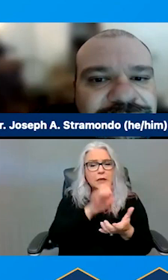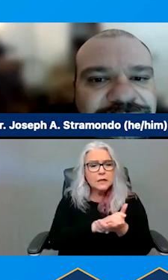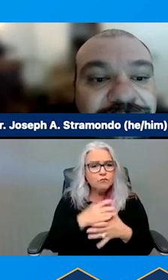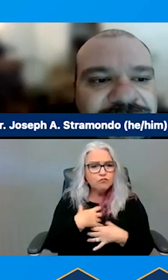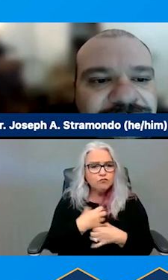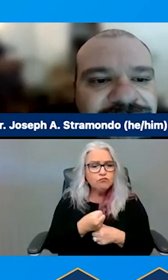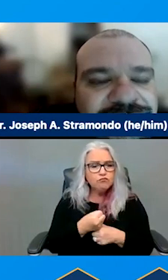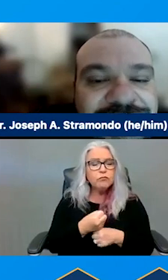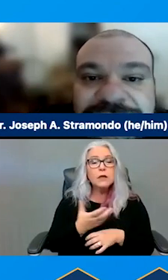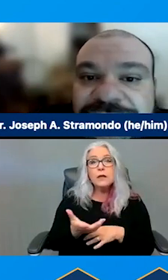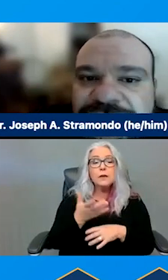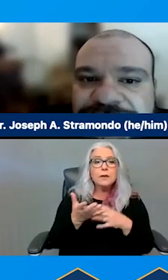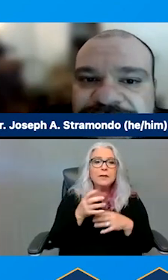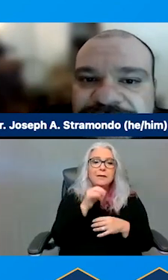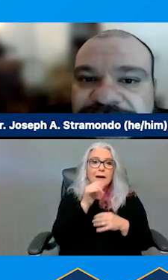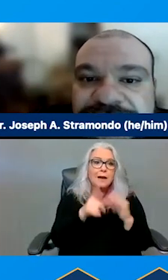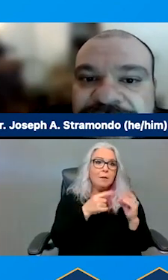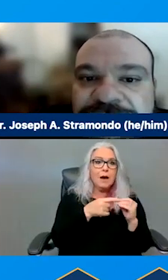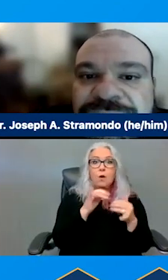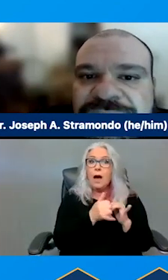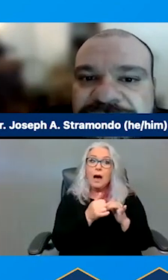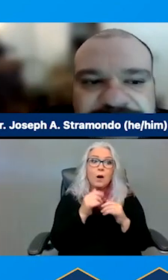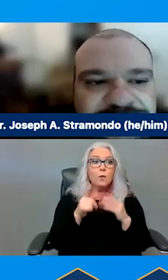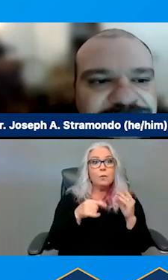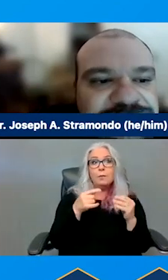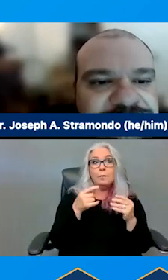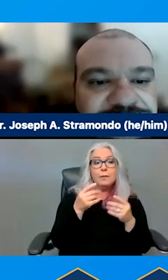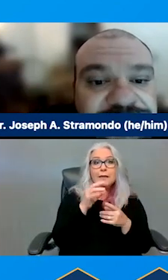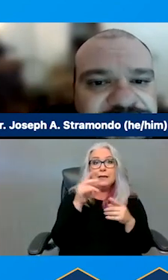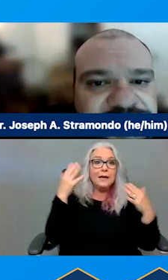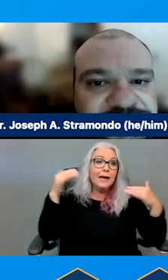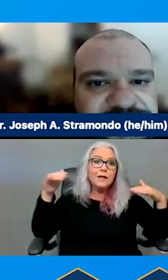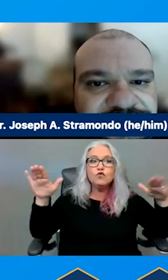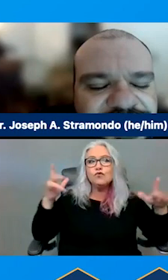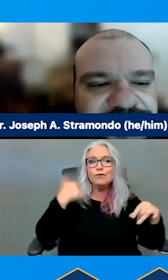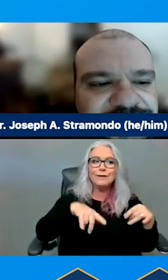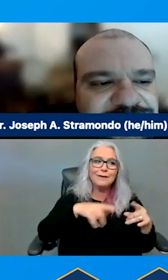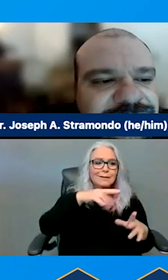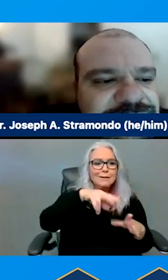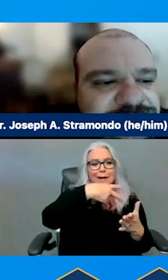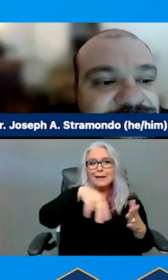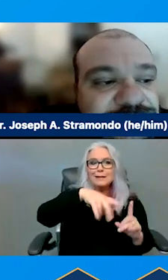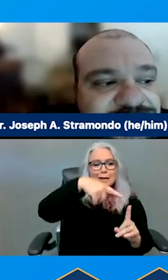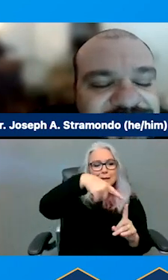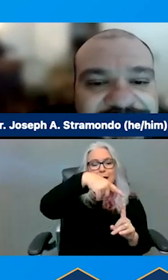That are not about, like, how many angels can dance on the head of a pin or something ridiculous. Right. So for